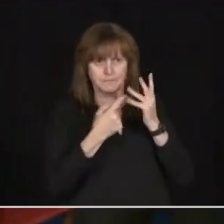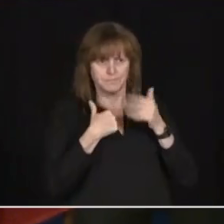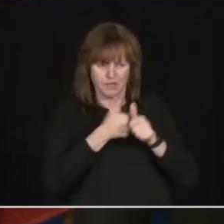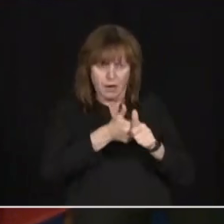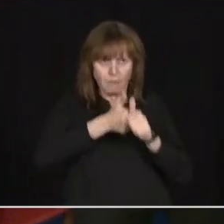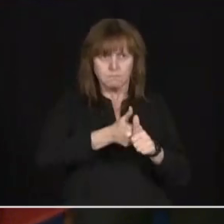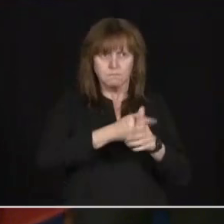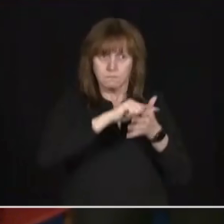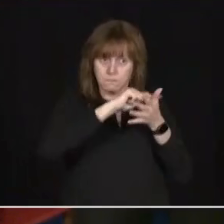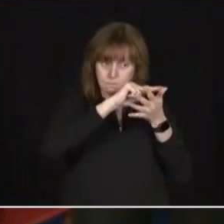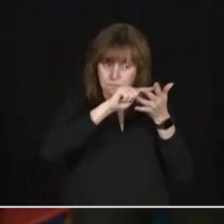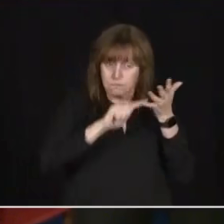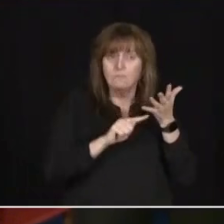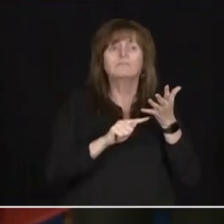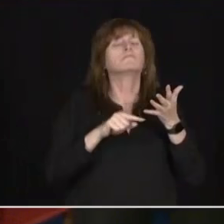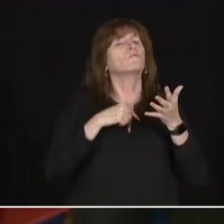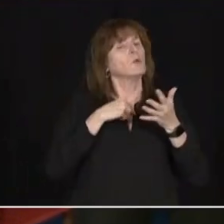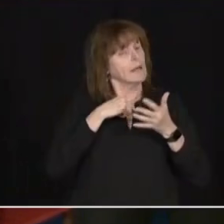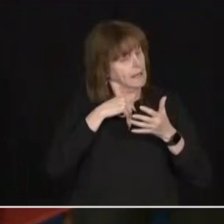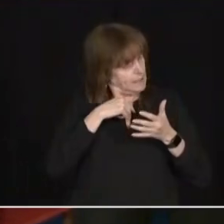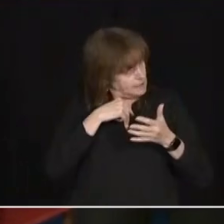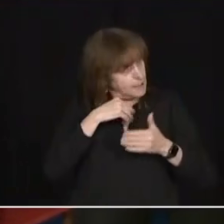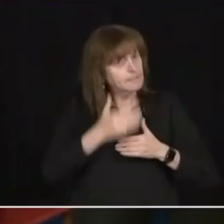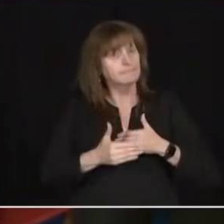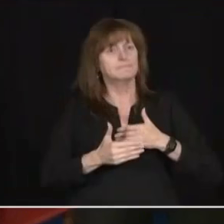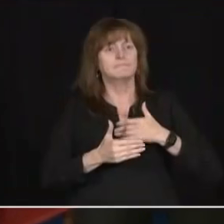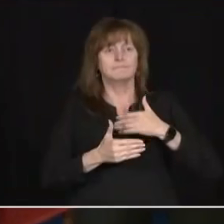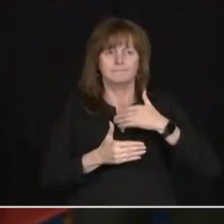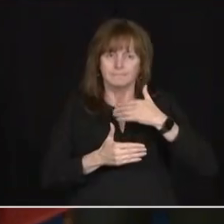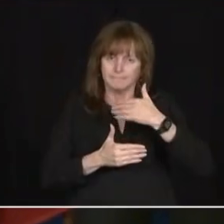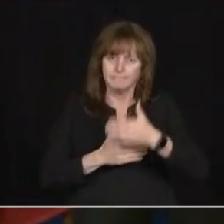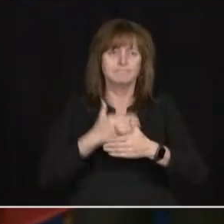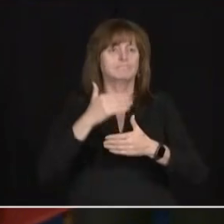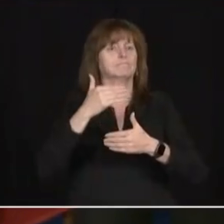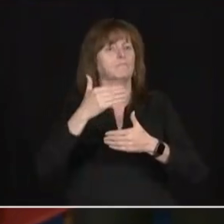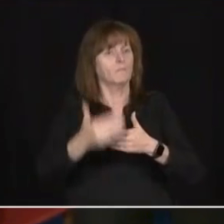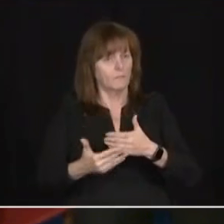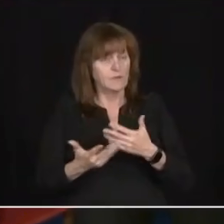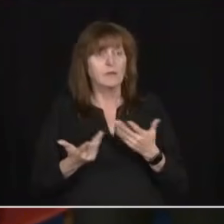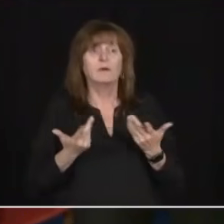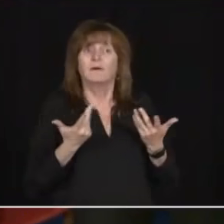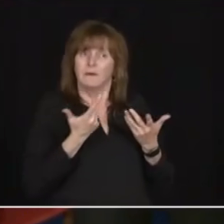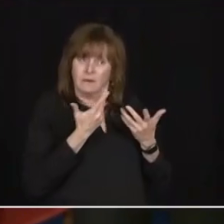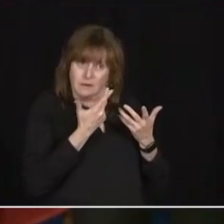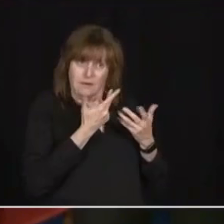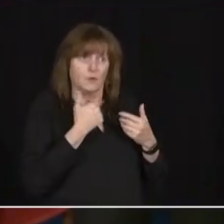Working in partnership with our health and safety associations, we've